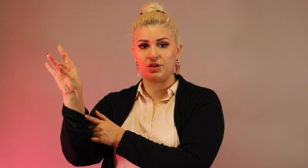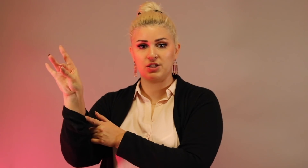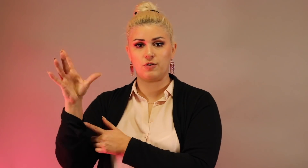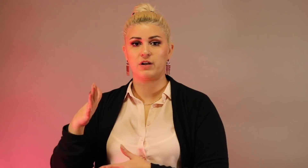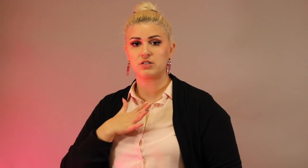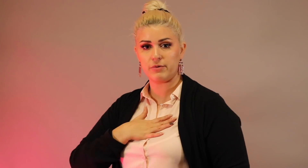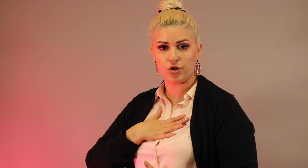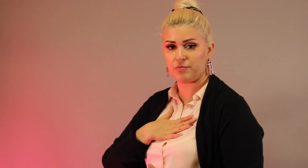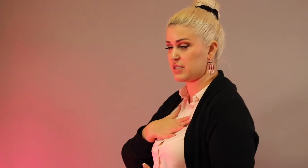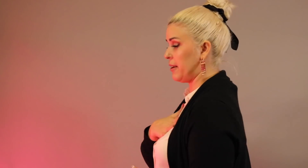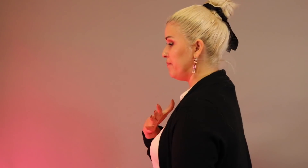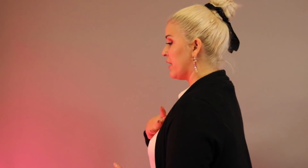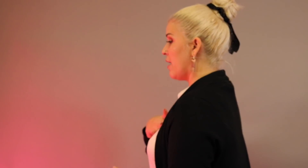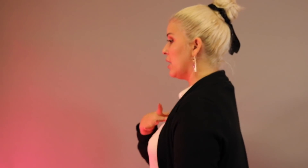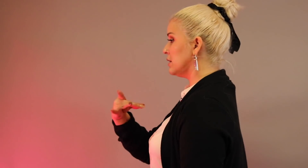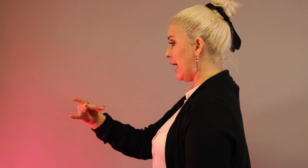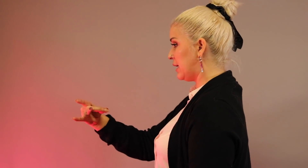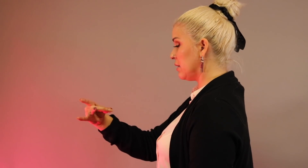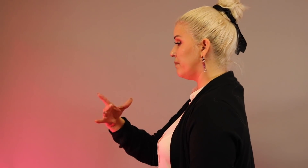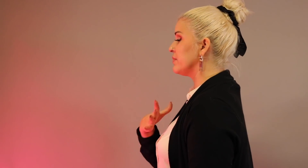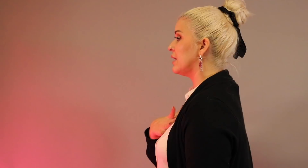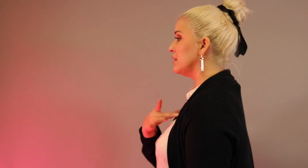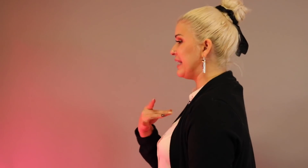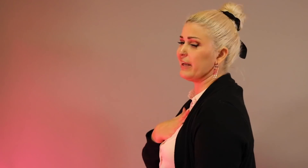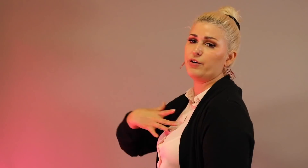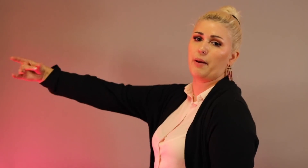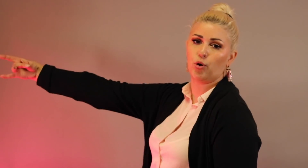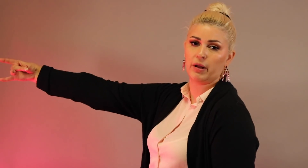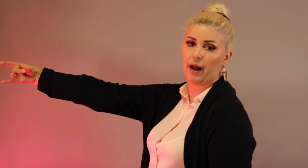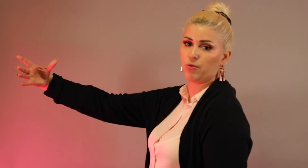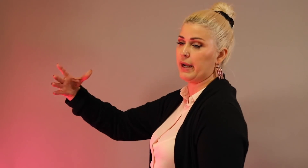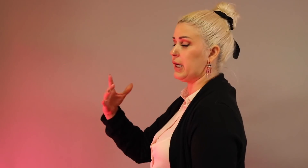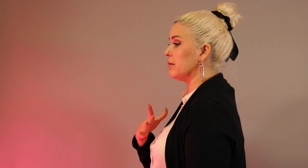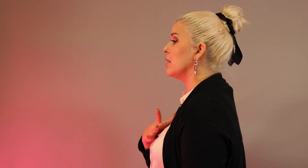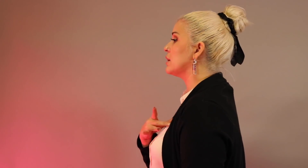with these two fingers, let me show you from the side. Like, like, now you're not pulling out right here.